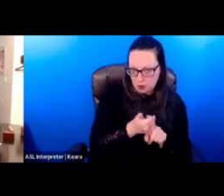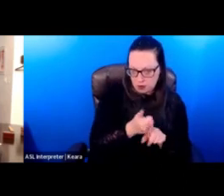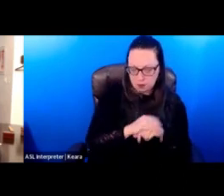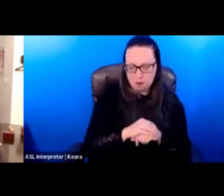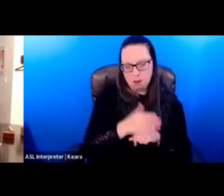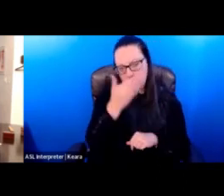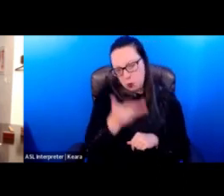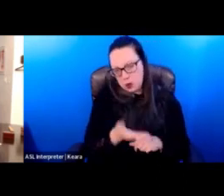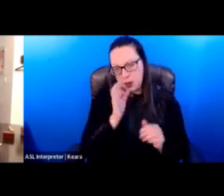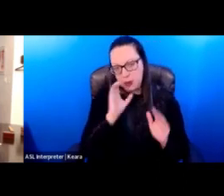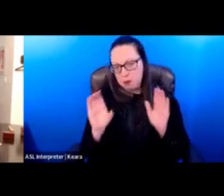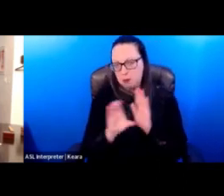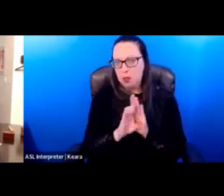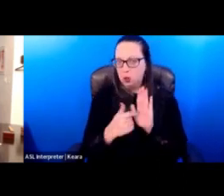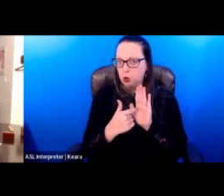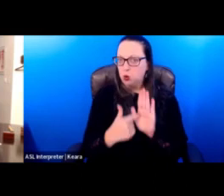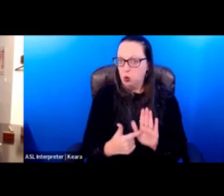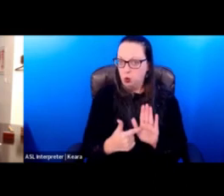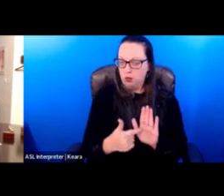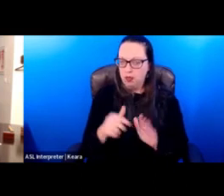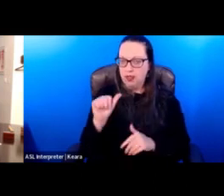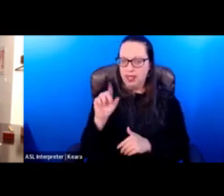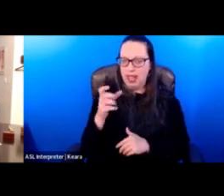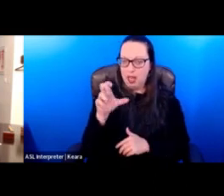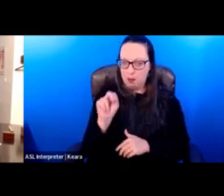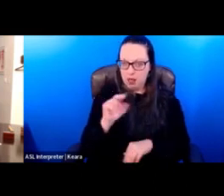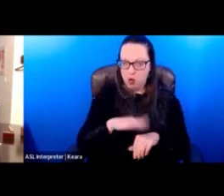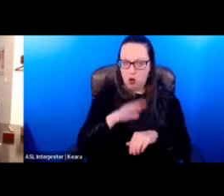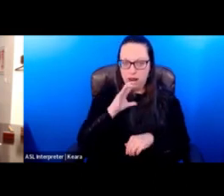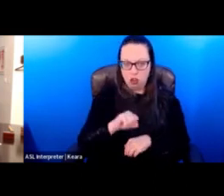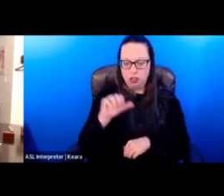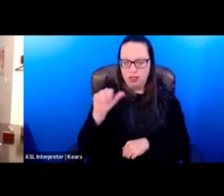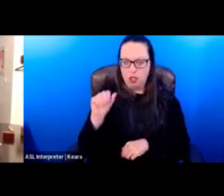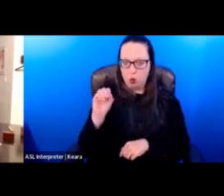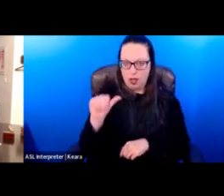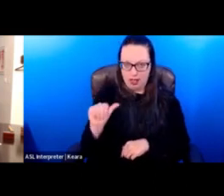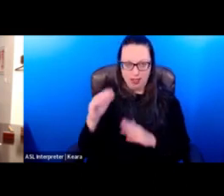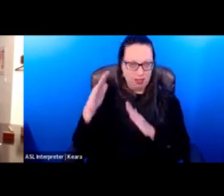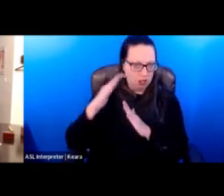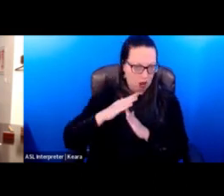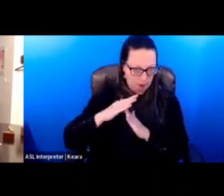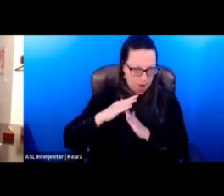shows that the Administration on Aging is at the top as the federal entity, and we provide